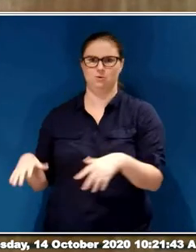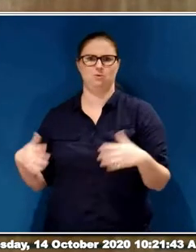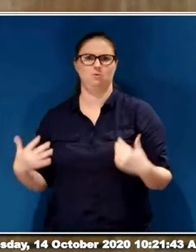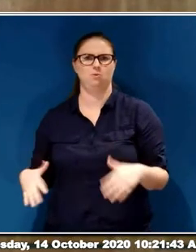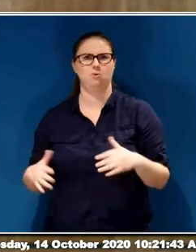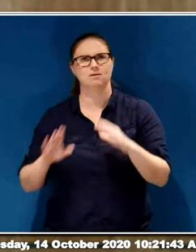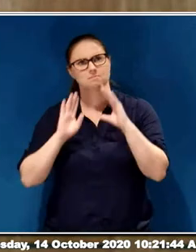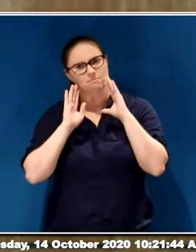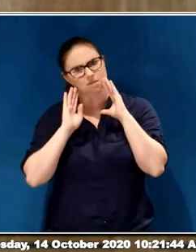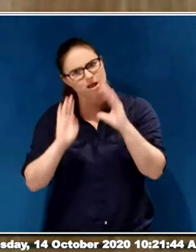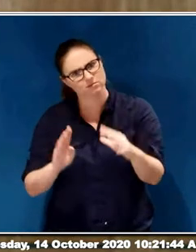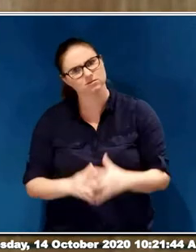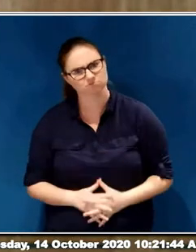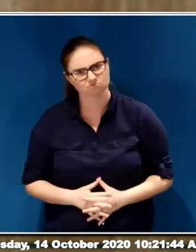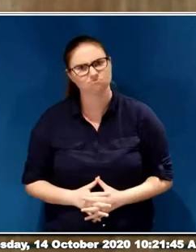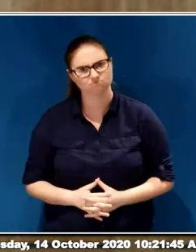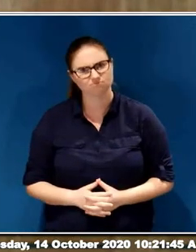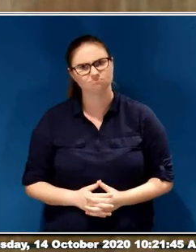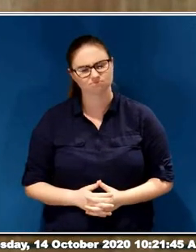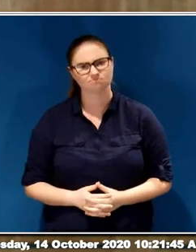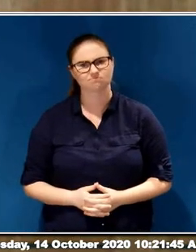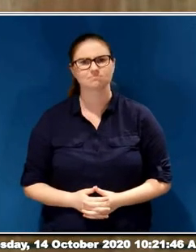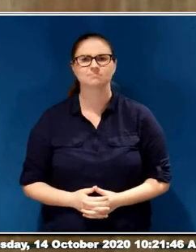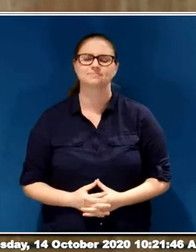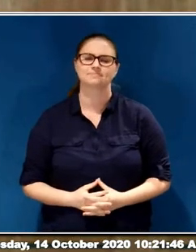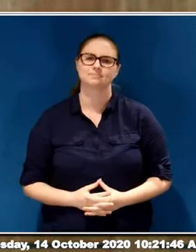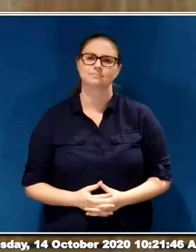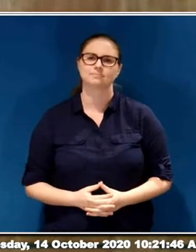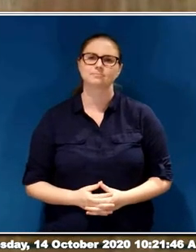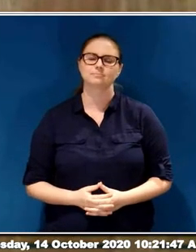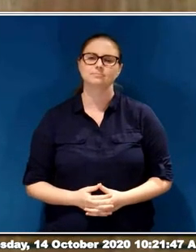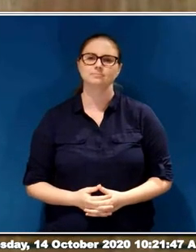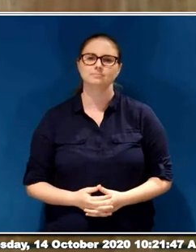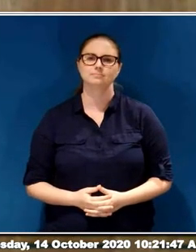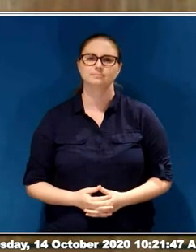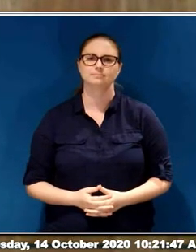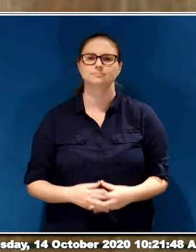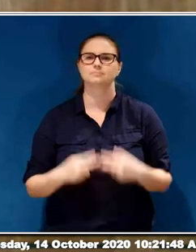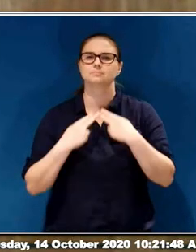And what was his relationship like with his teachers for Grade 7?